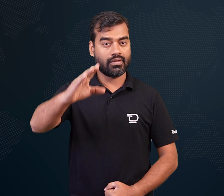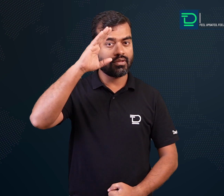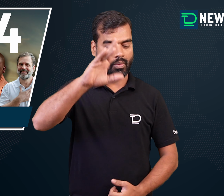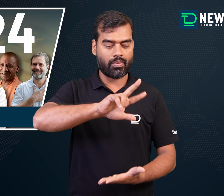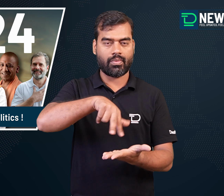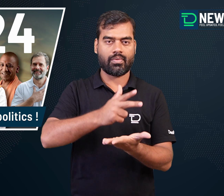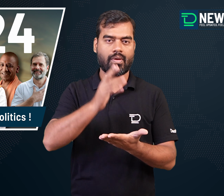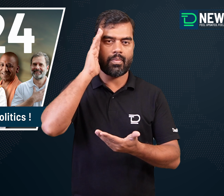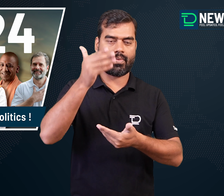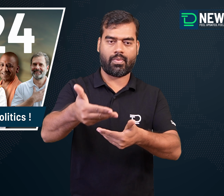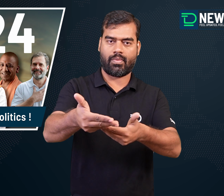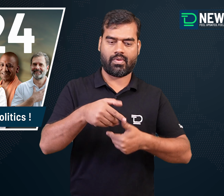Hi, welcome to Deaf Talks News.